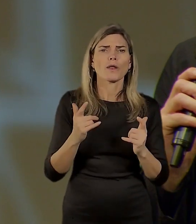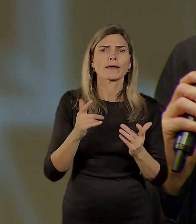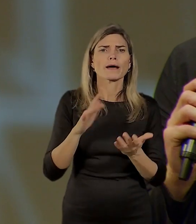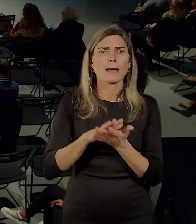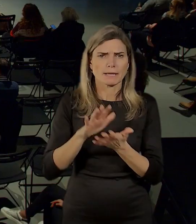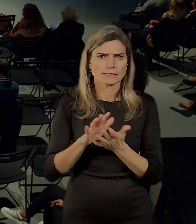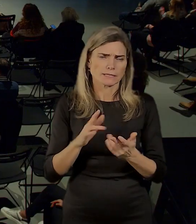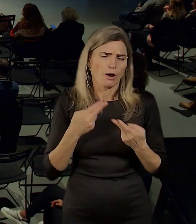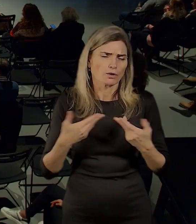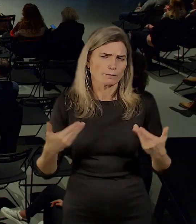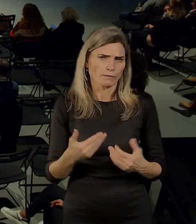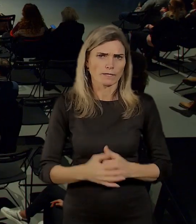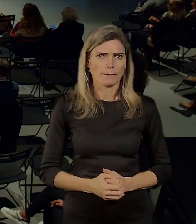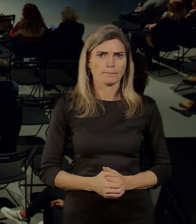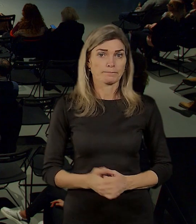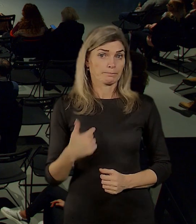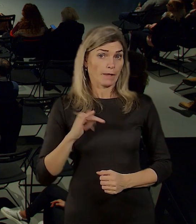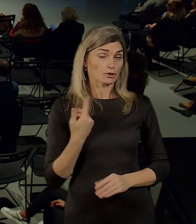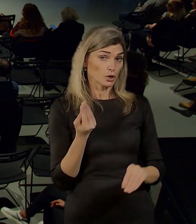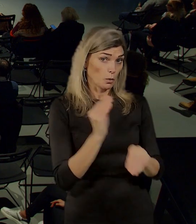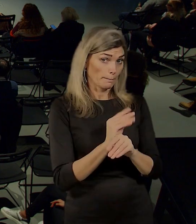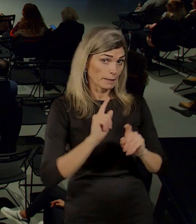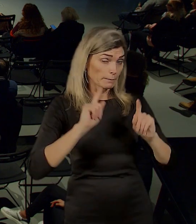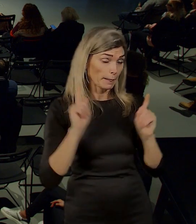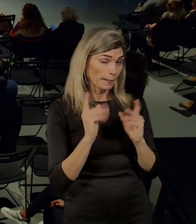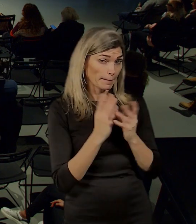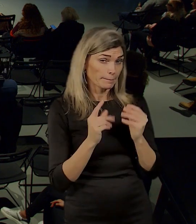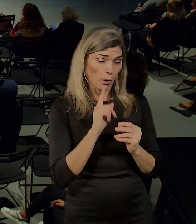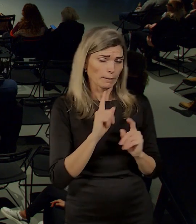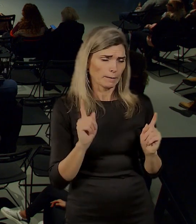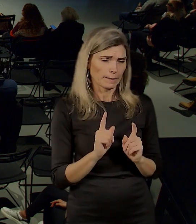the proposal that included raising the train station, the new Komořanská and